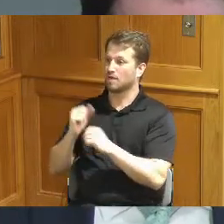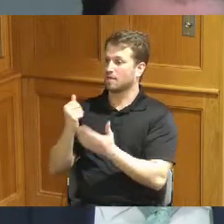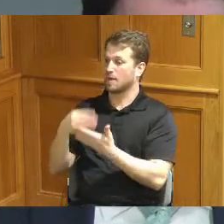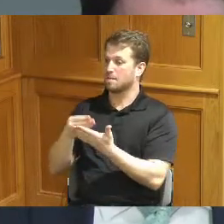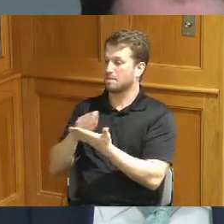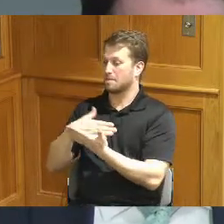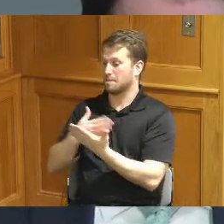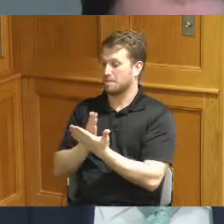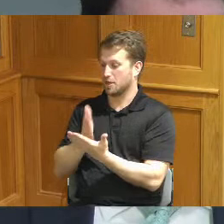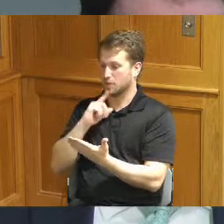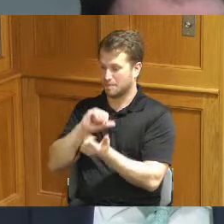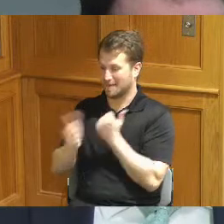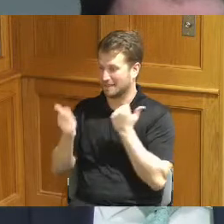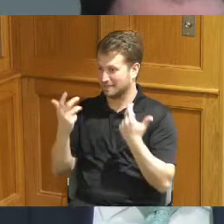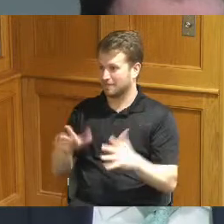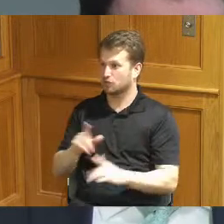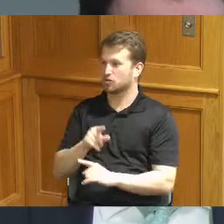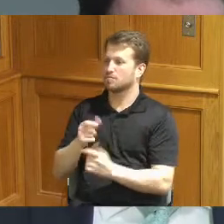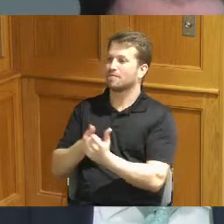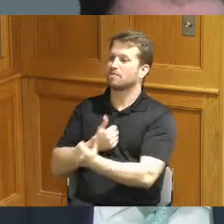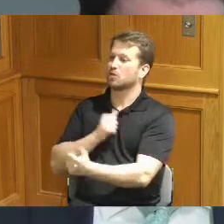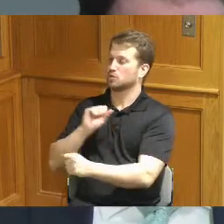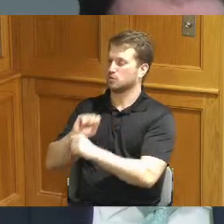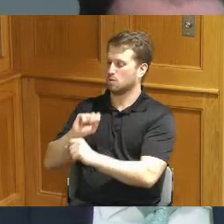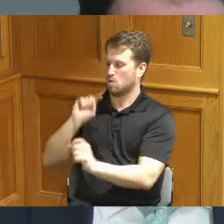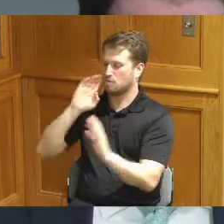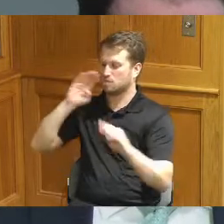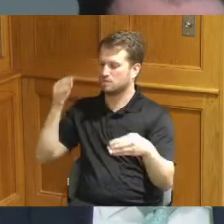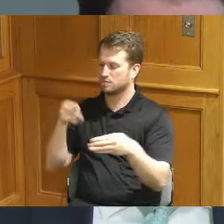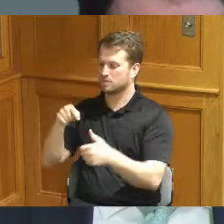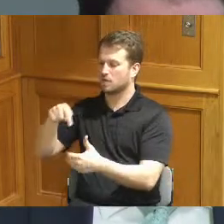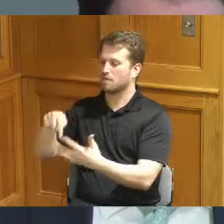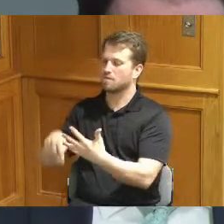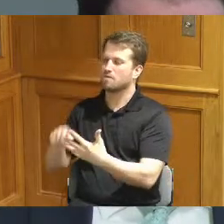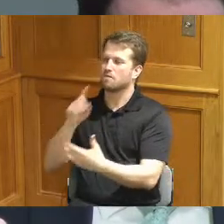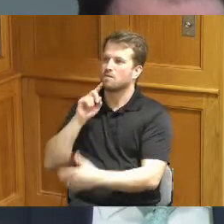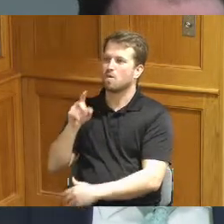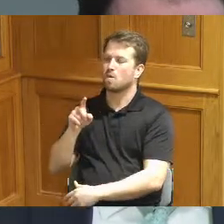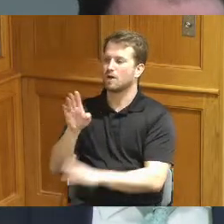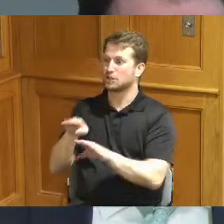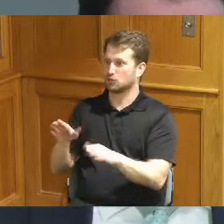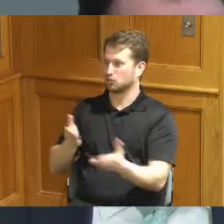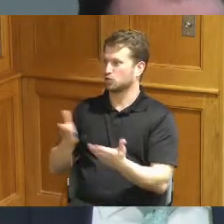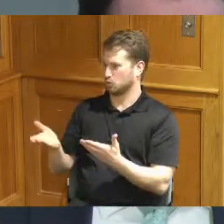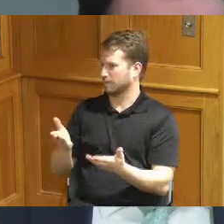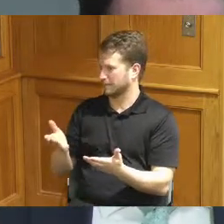looking at prevention work within the context of of the children's services and recognizing